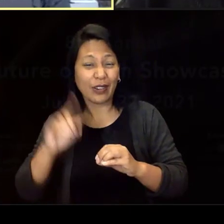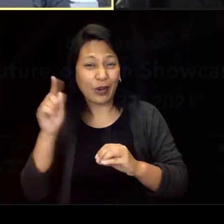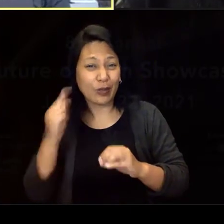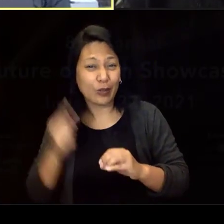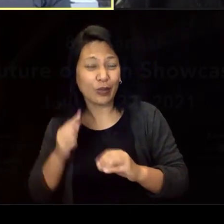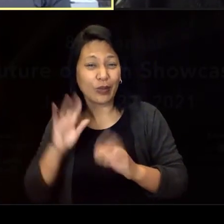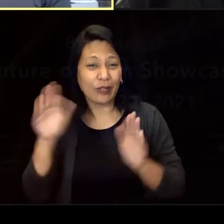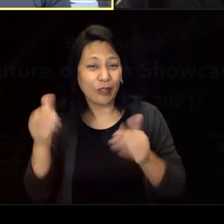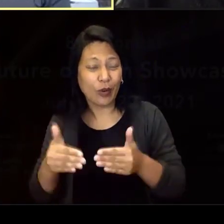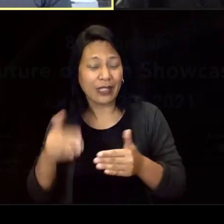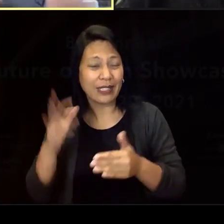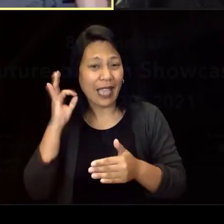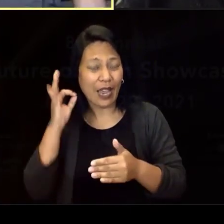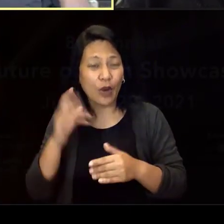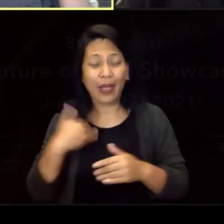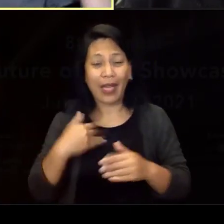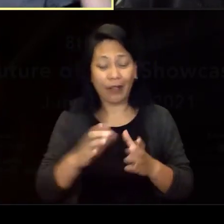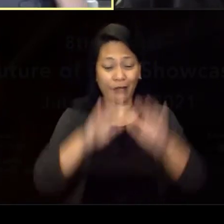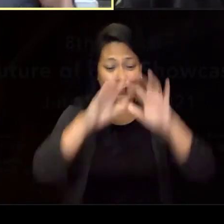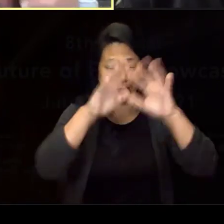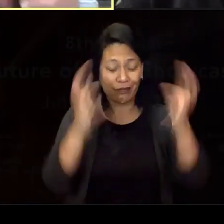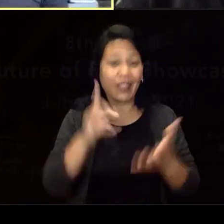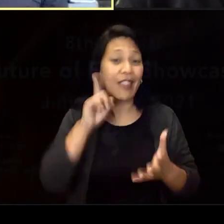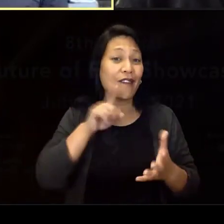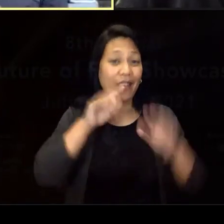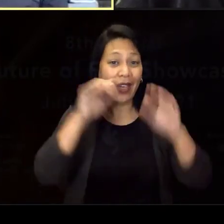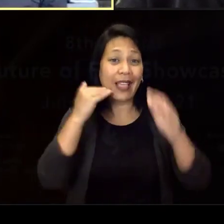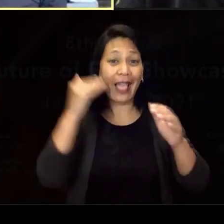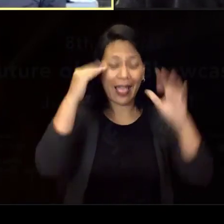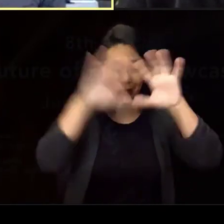We have, our Judy heads, which is our mannequin heads are all pin straight.